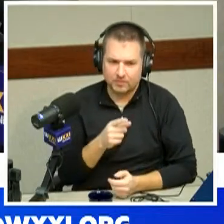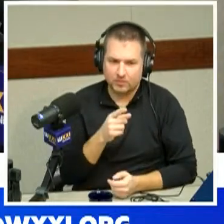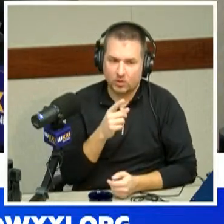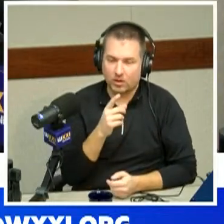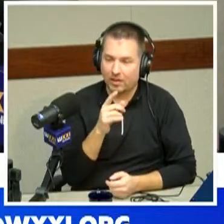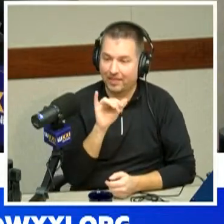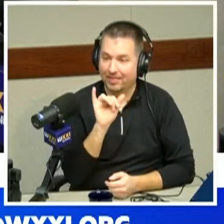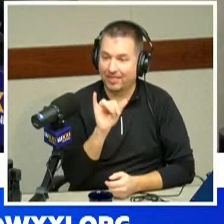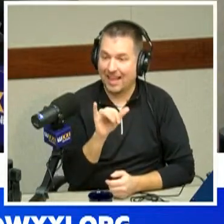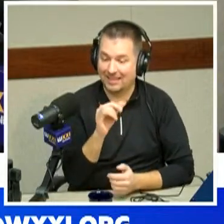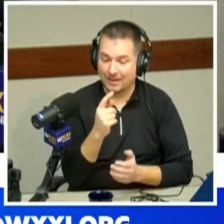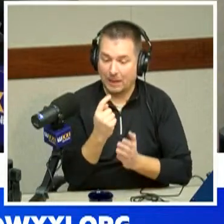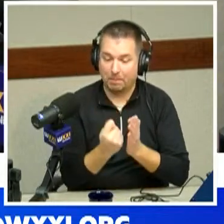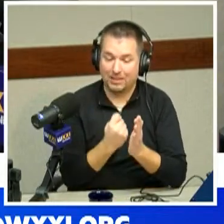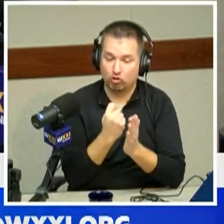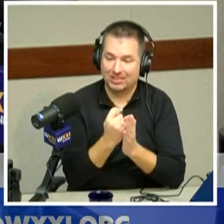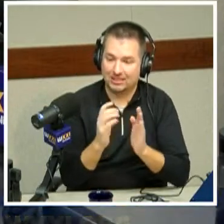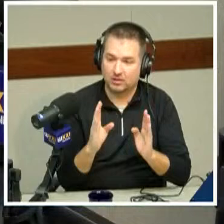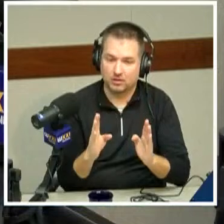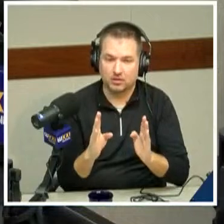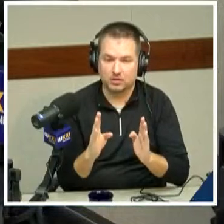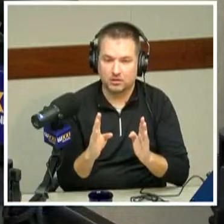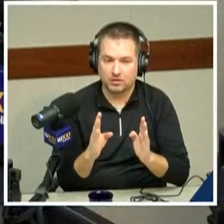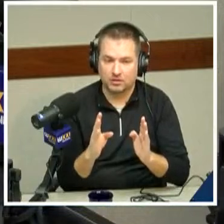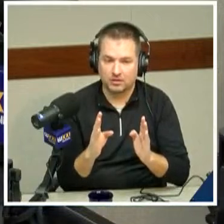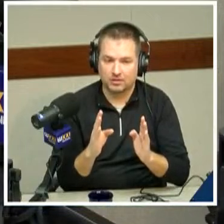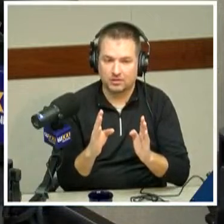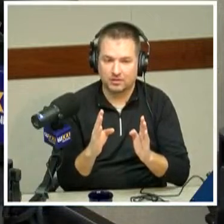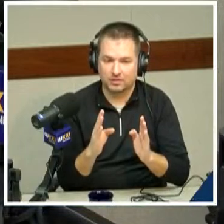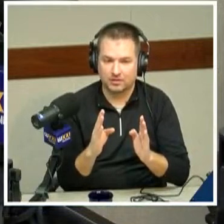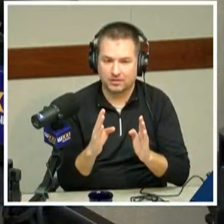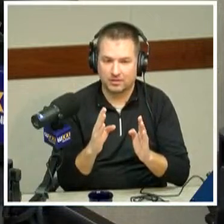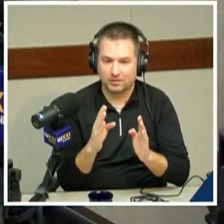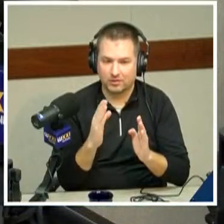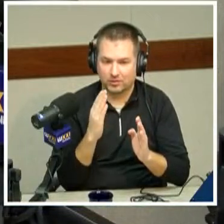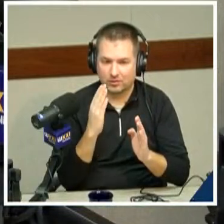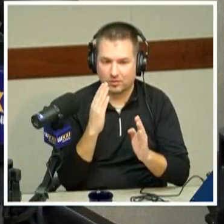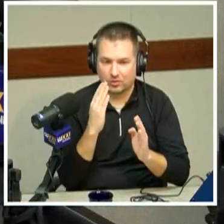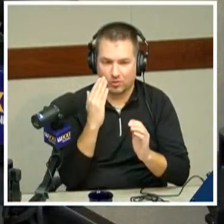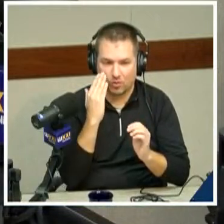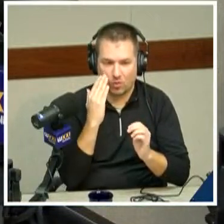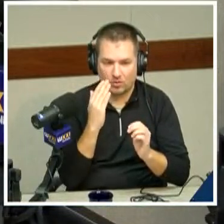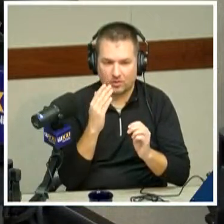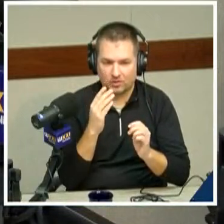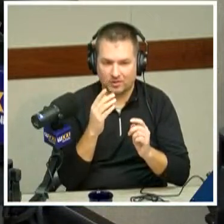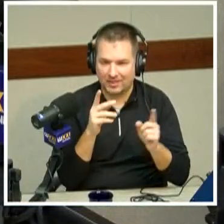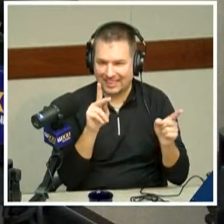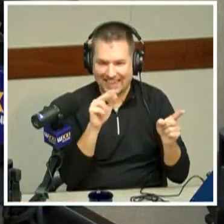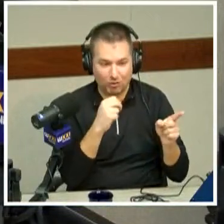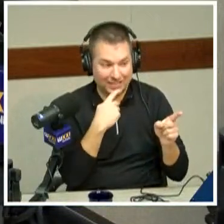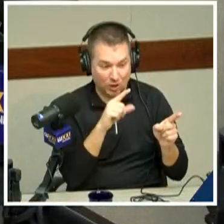you know um laughs shut down you're you know you're yeah I heard Karen say 2020 and I was